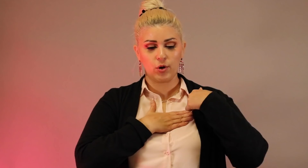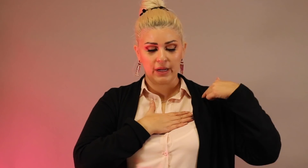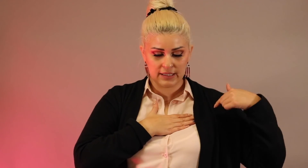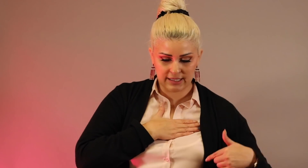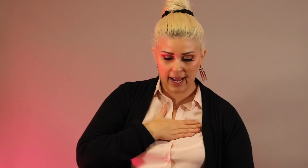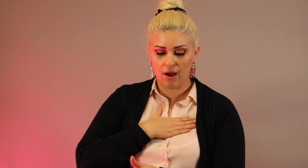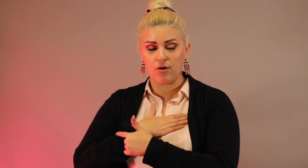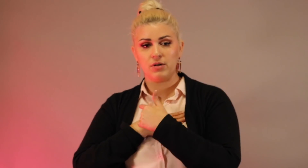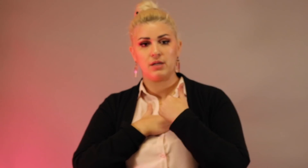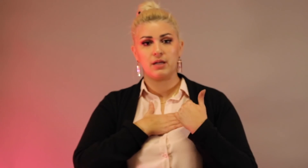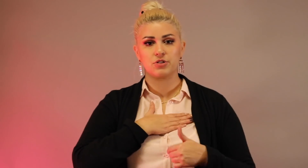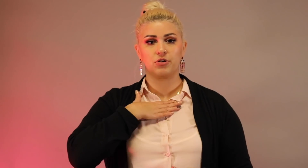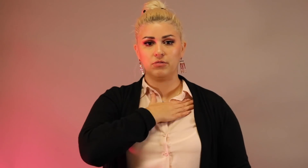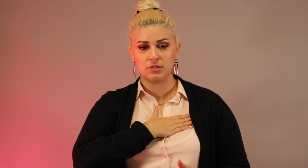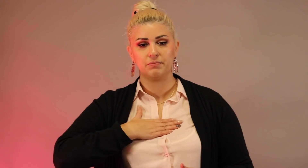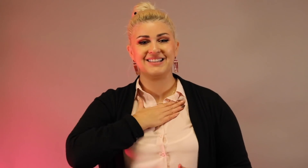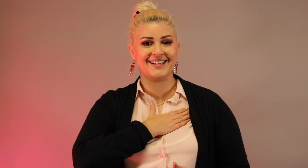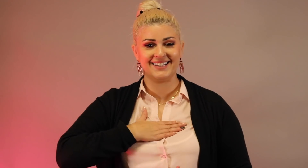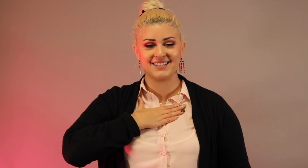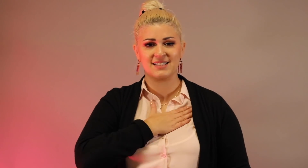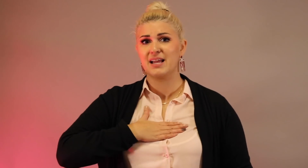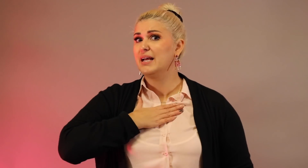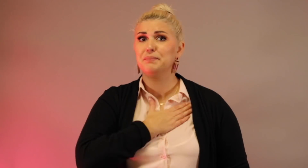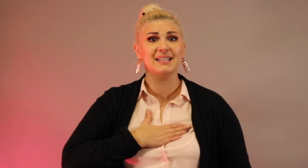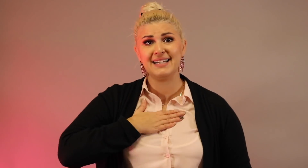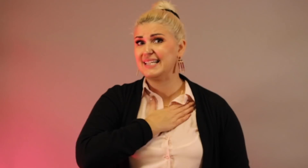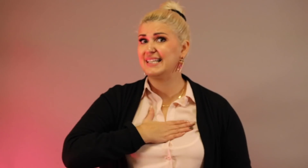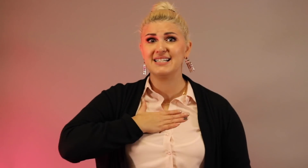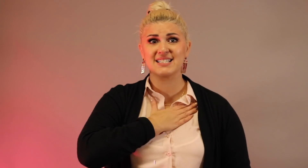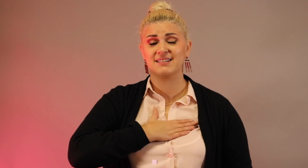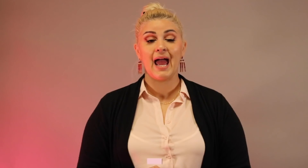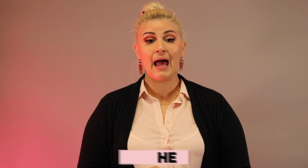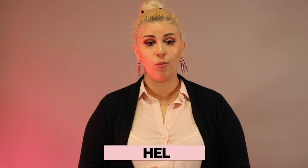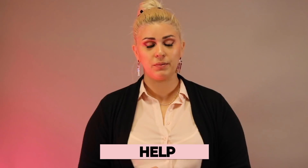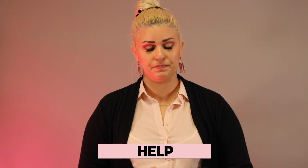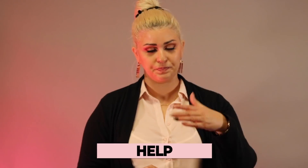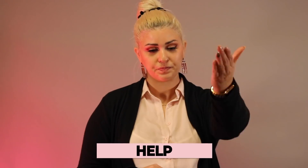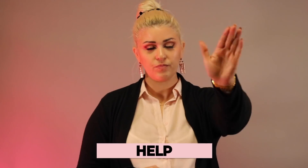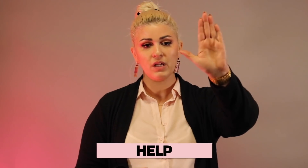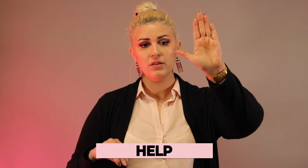And I'm going down in a circle. Please, please. Help.